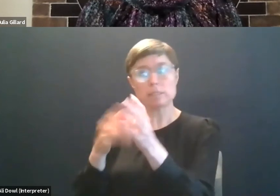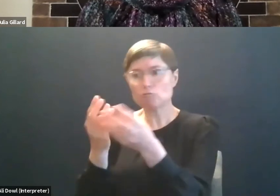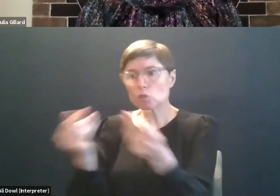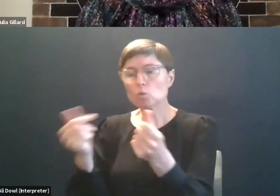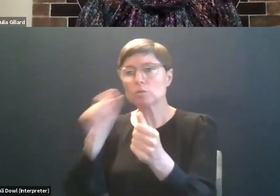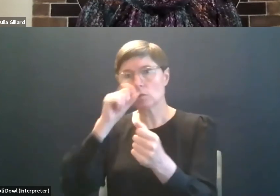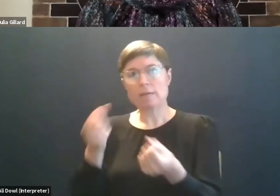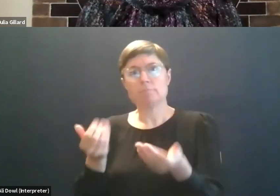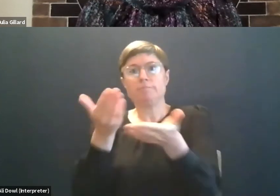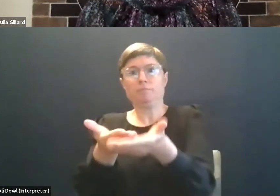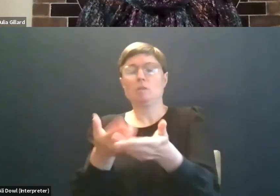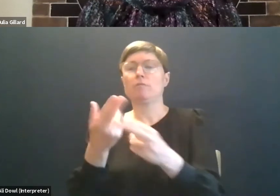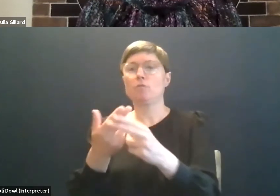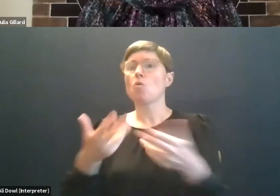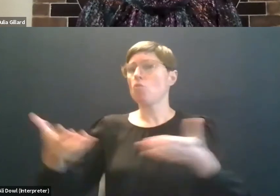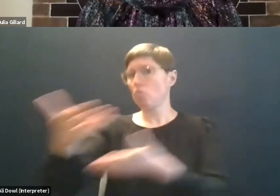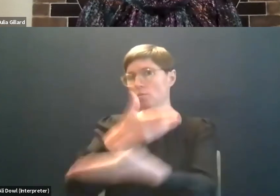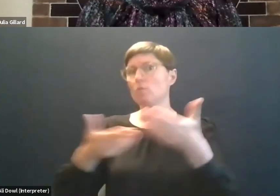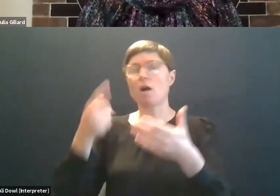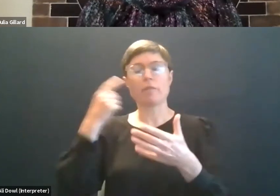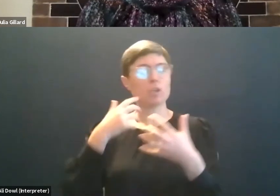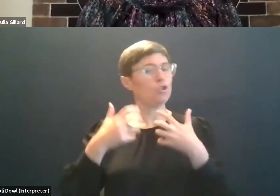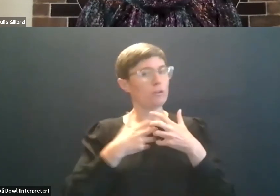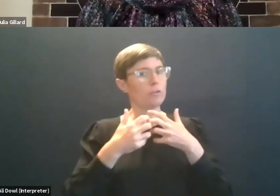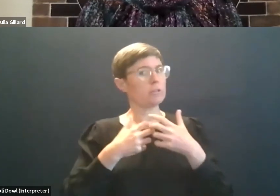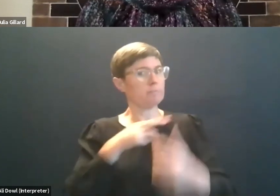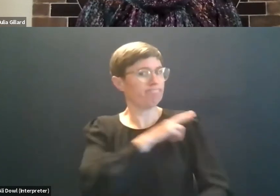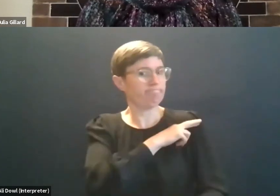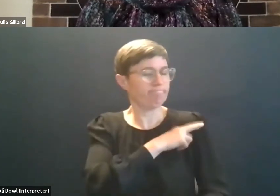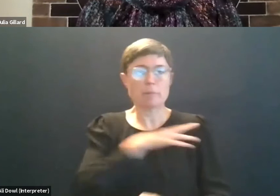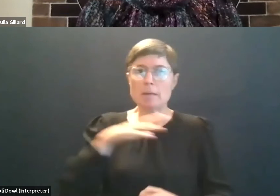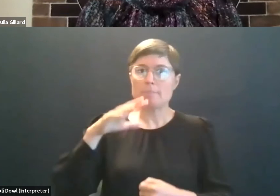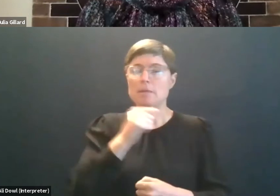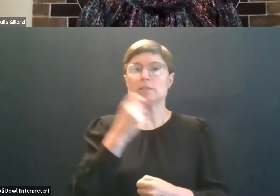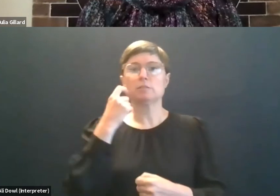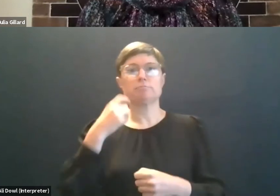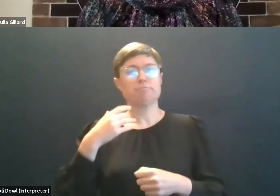I think it is a space that universities have to continue to lean into. It is why we are